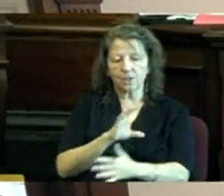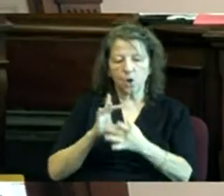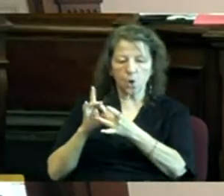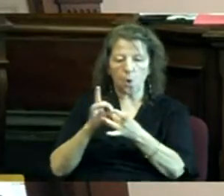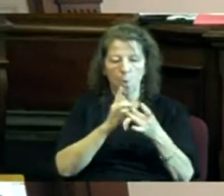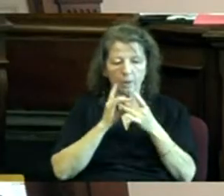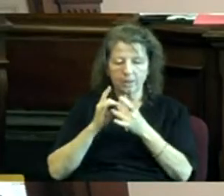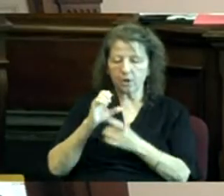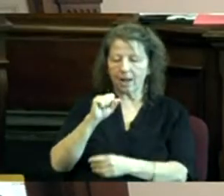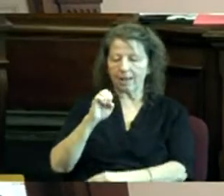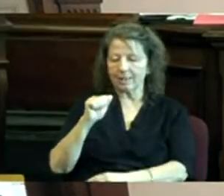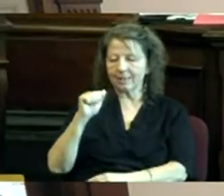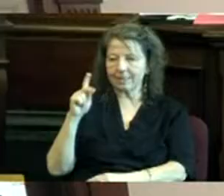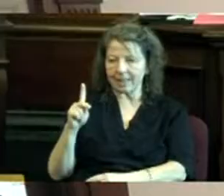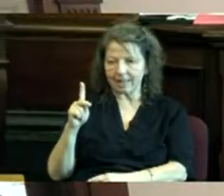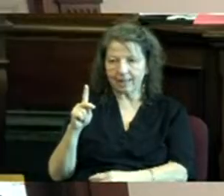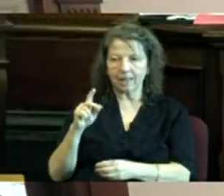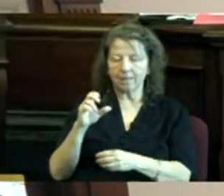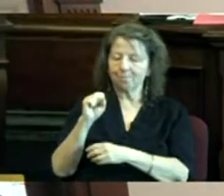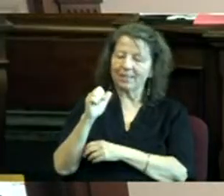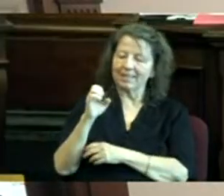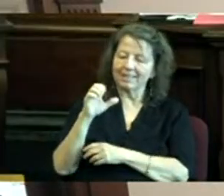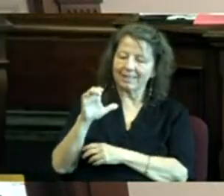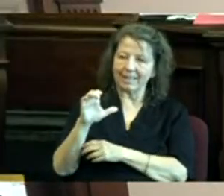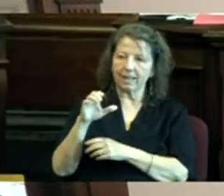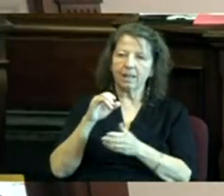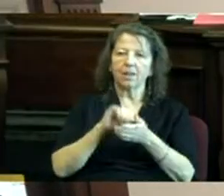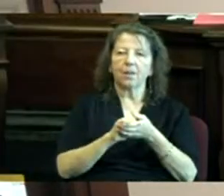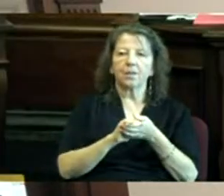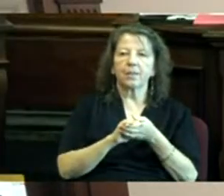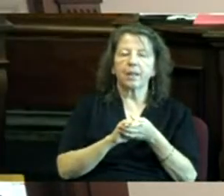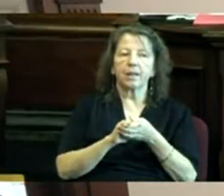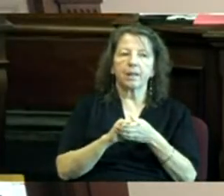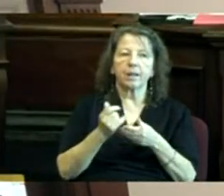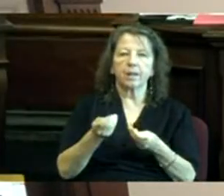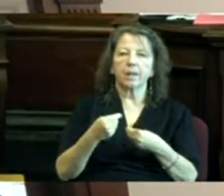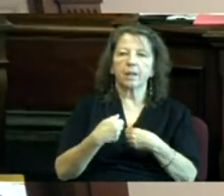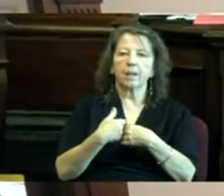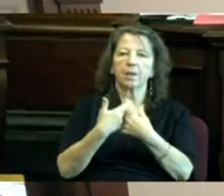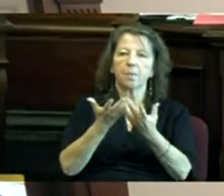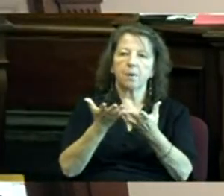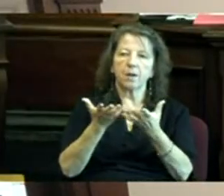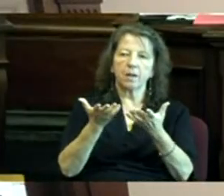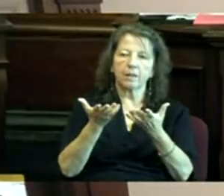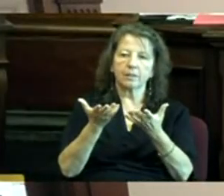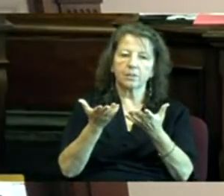Rochester. And finally, the Southeast Area Coalition Seek,